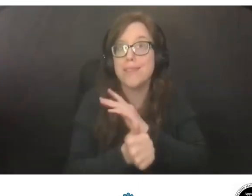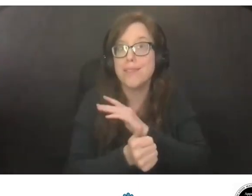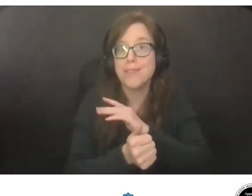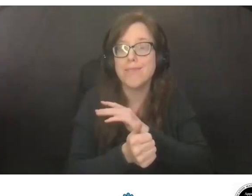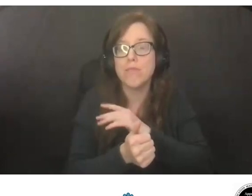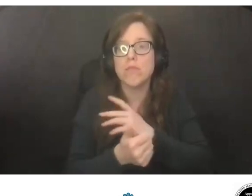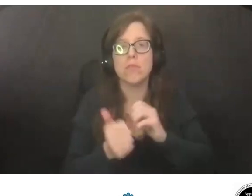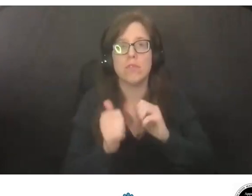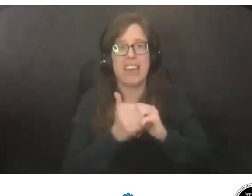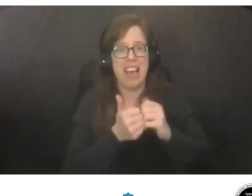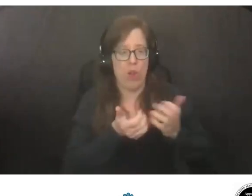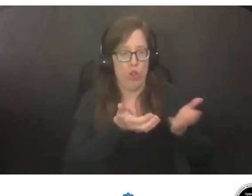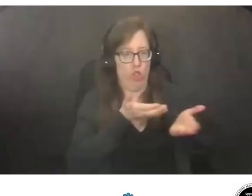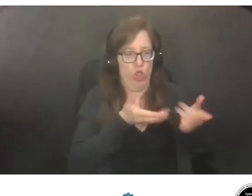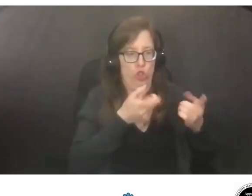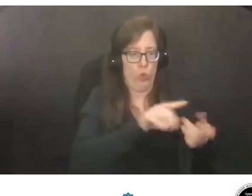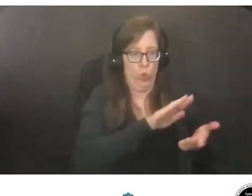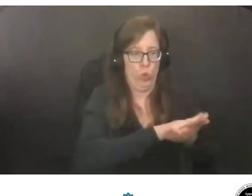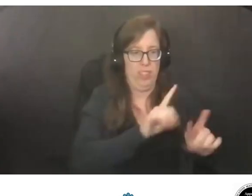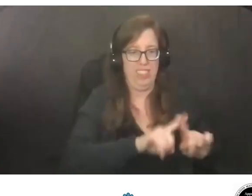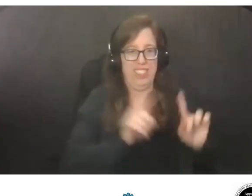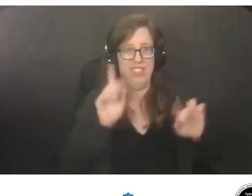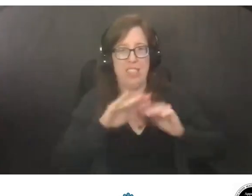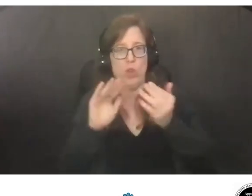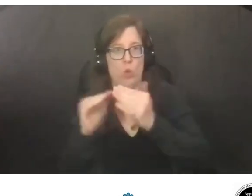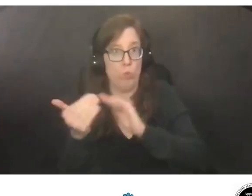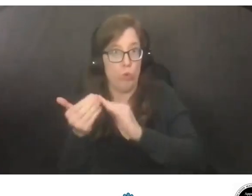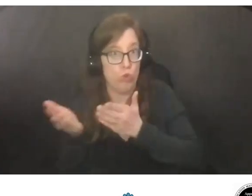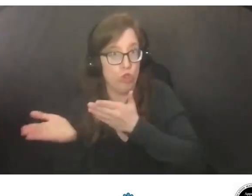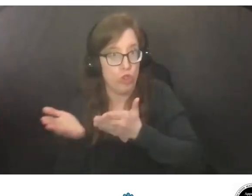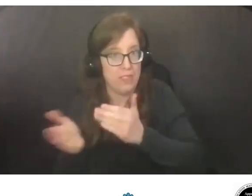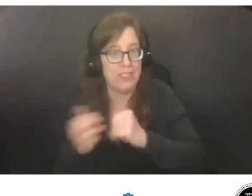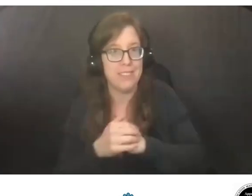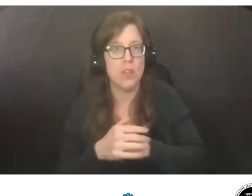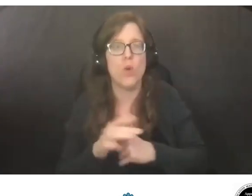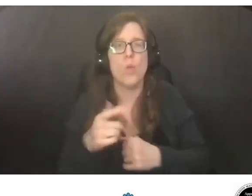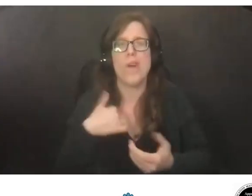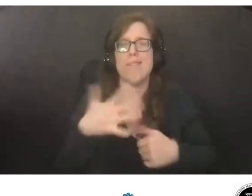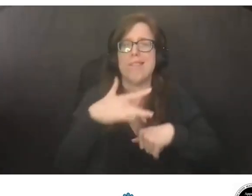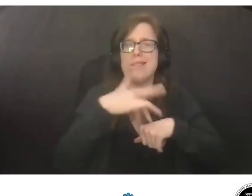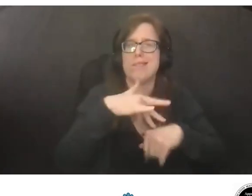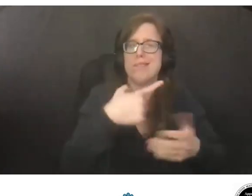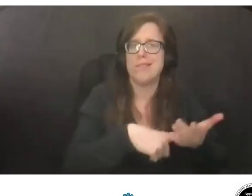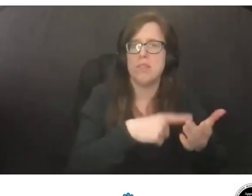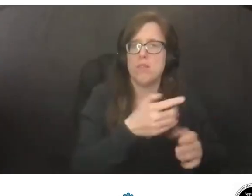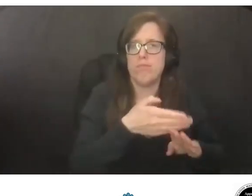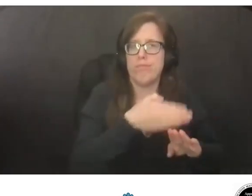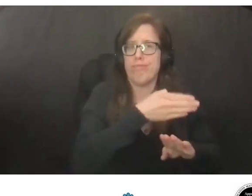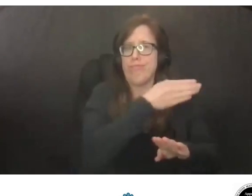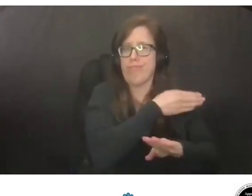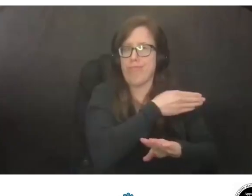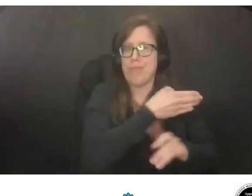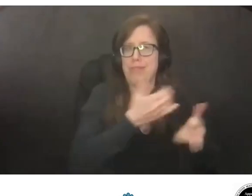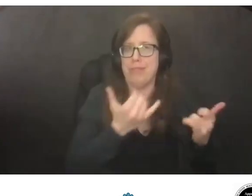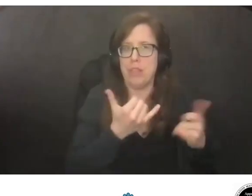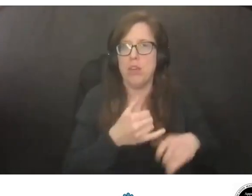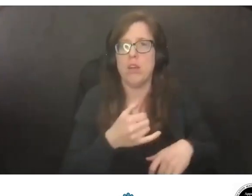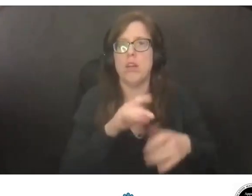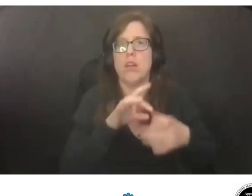How are the services in schools different from community services? We talked a little bit about that earlier. And in the Planning for